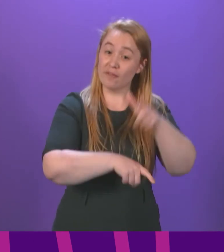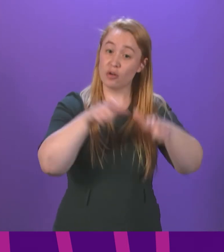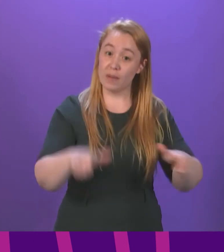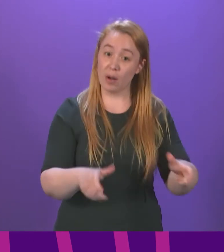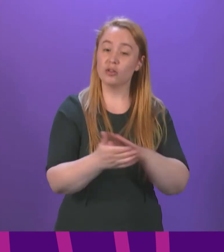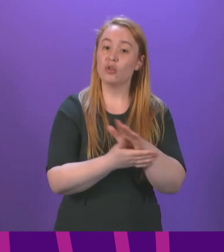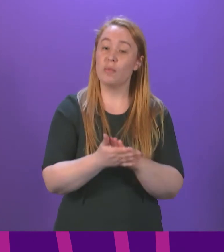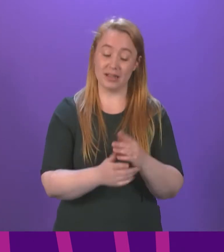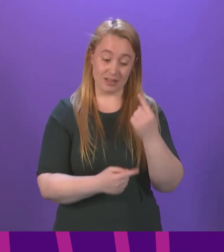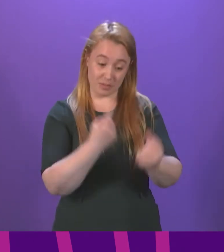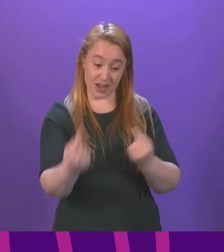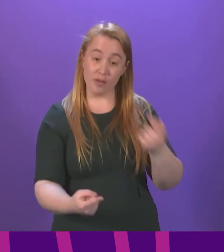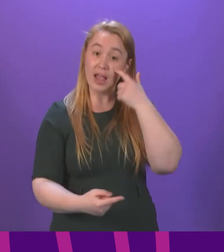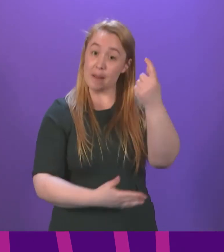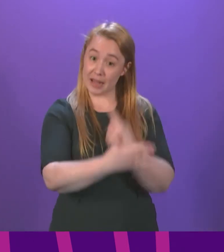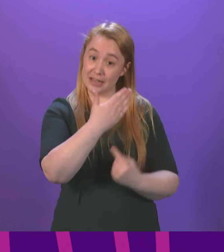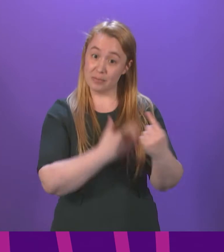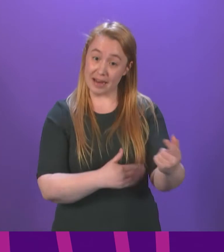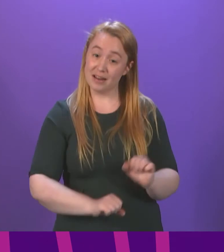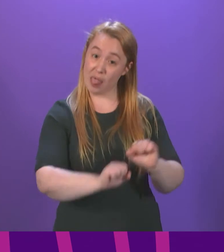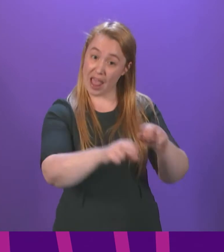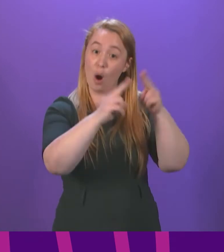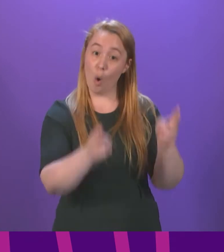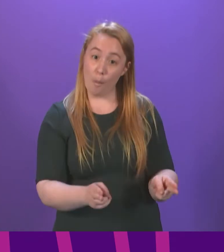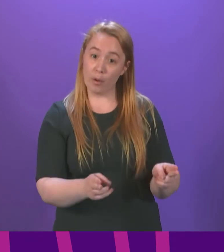as independently as possible in their own homes.